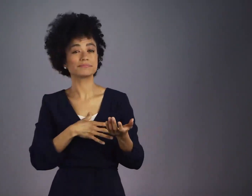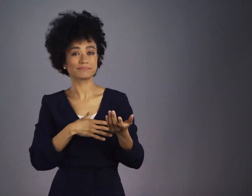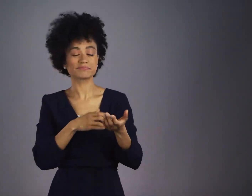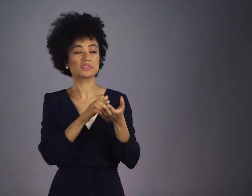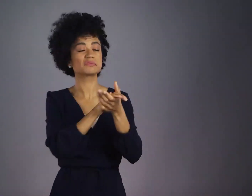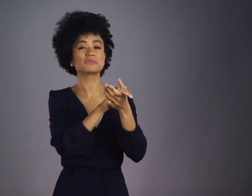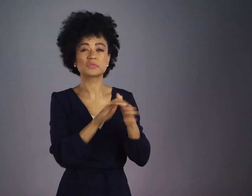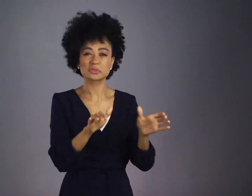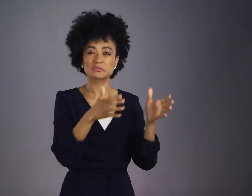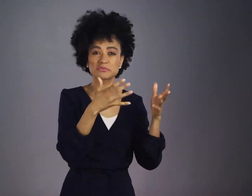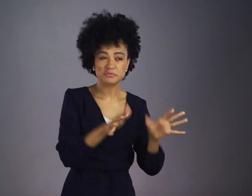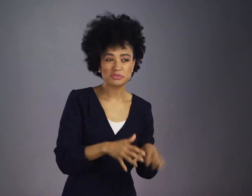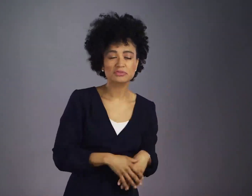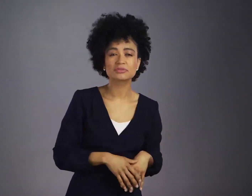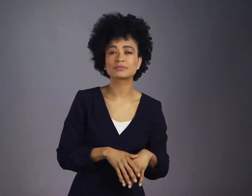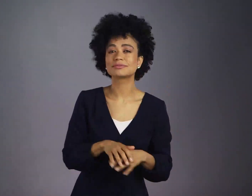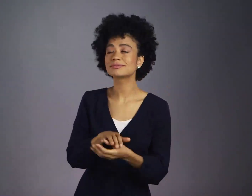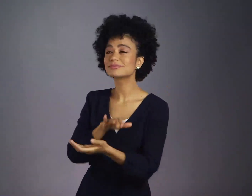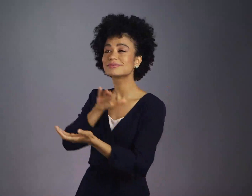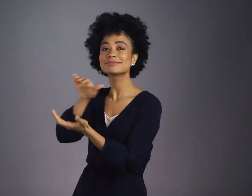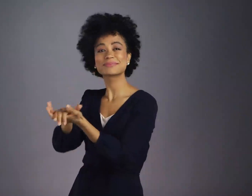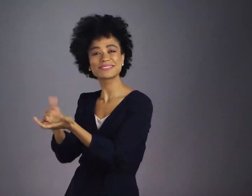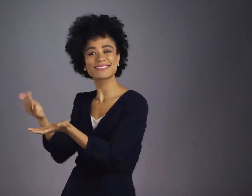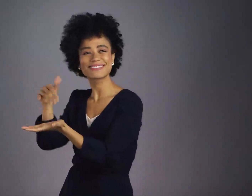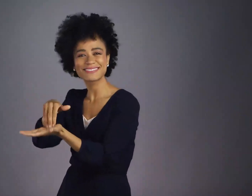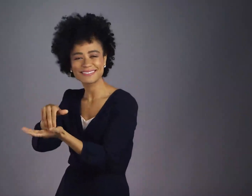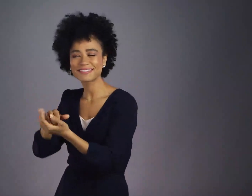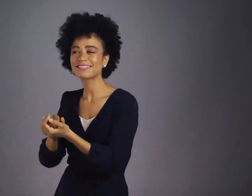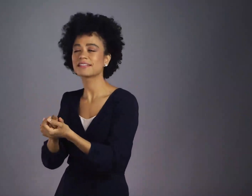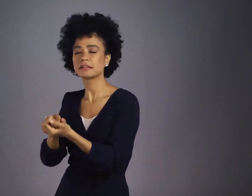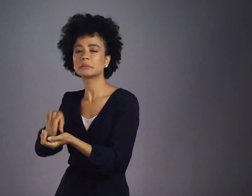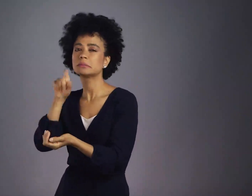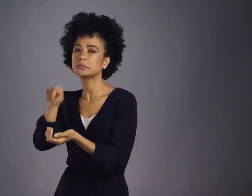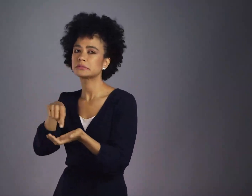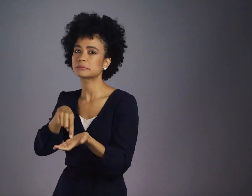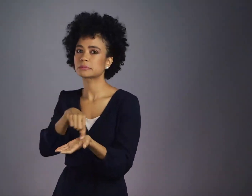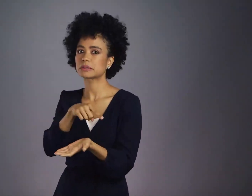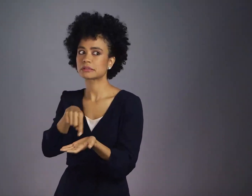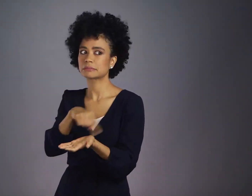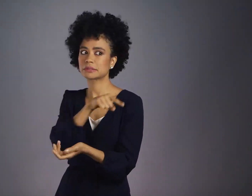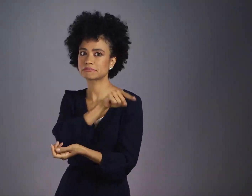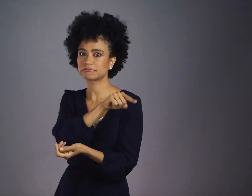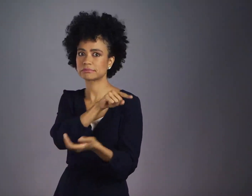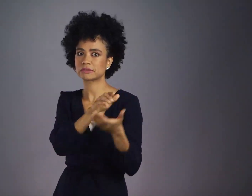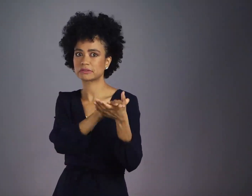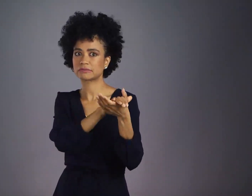A man we know had remarried. Because of resentment and drinking,